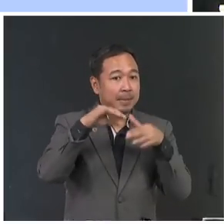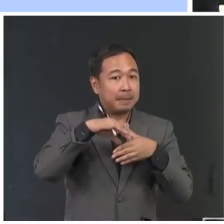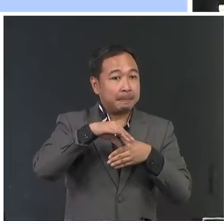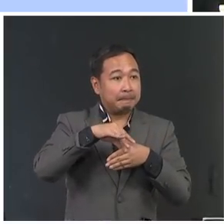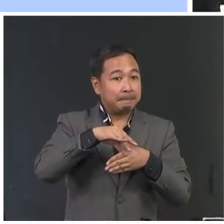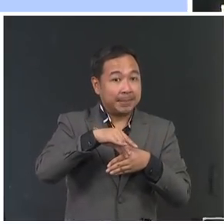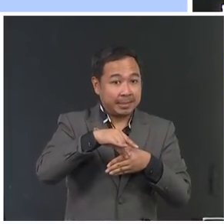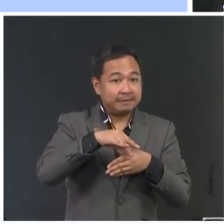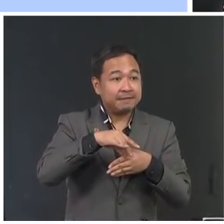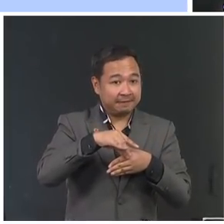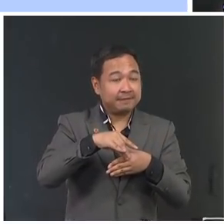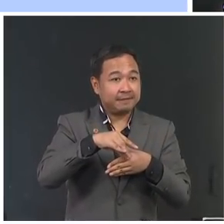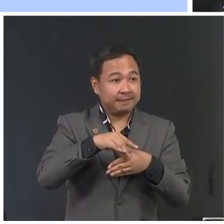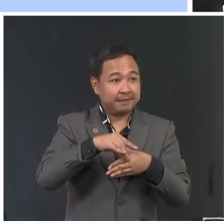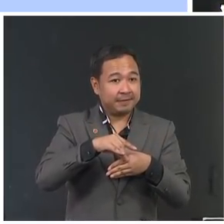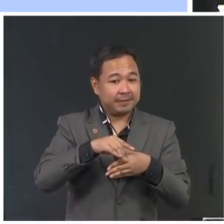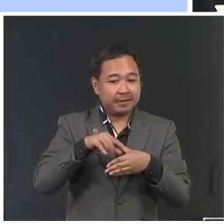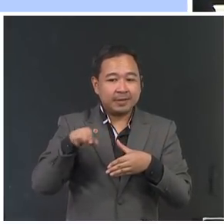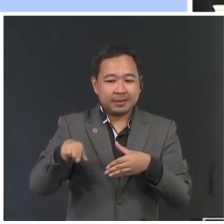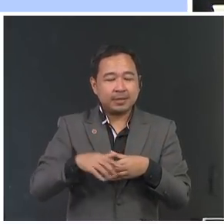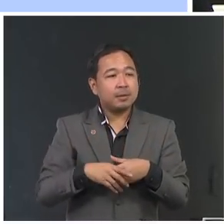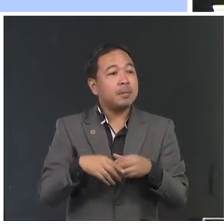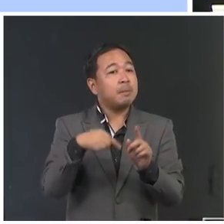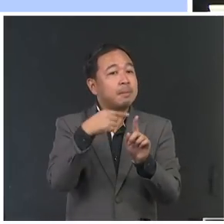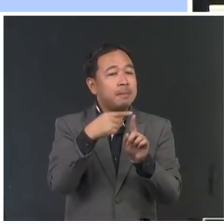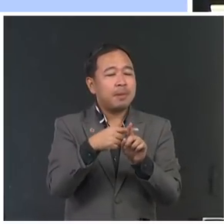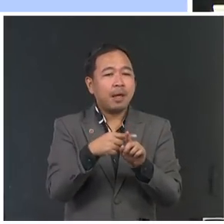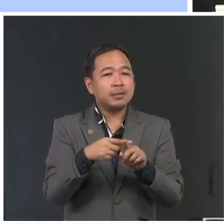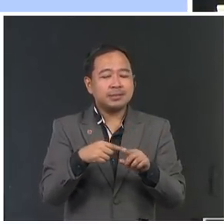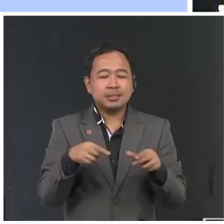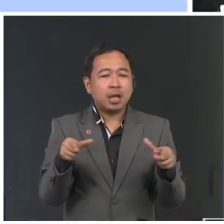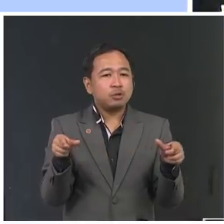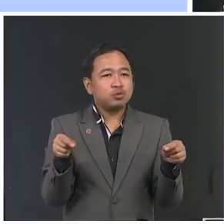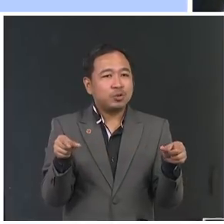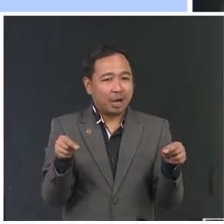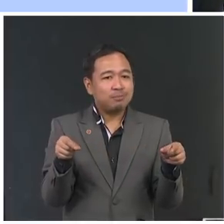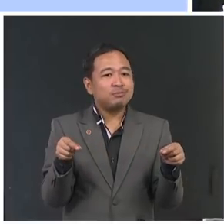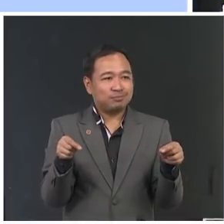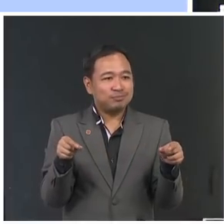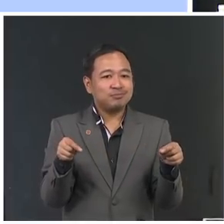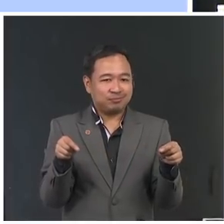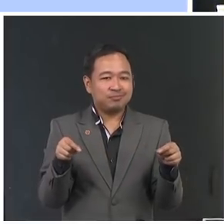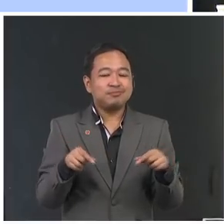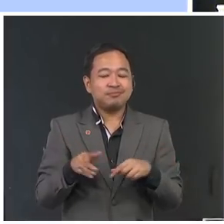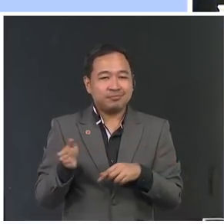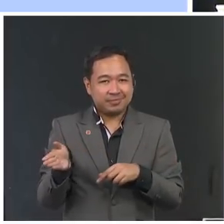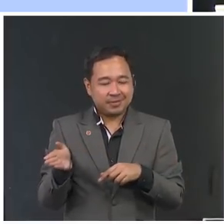And for us, there's no bullet train stations in Tottori Prefecture and so we named it instead. We are also famous for beef.